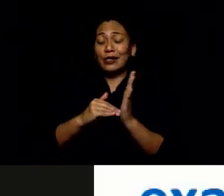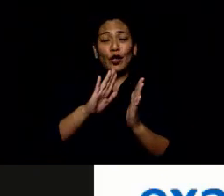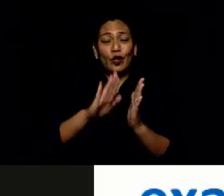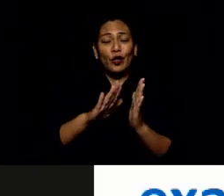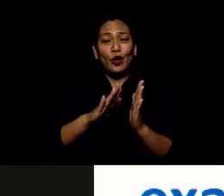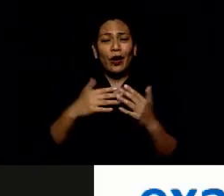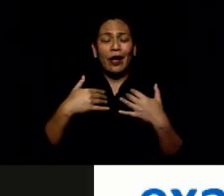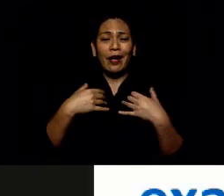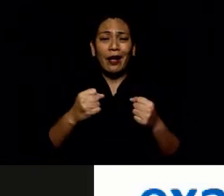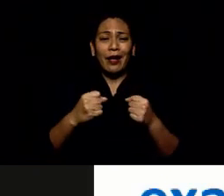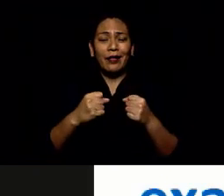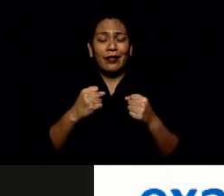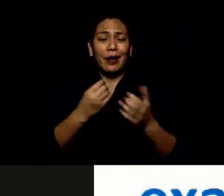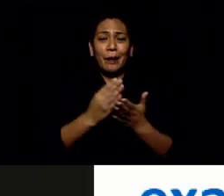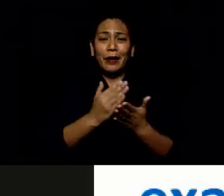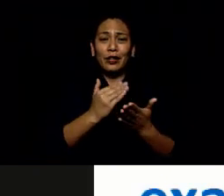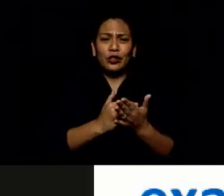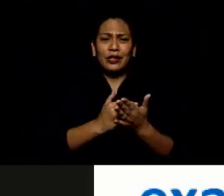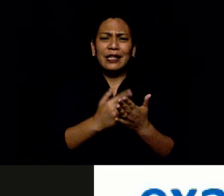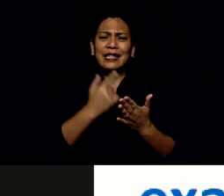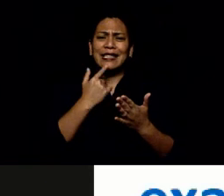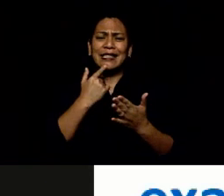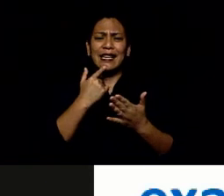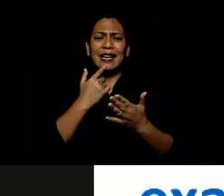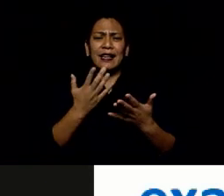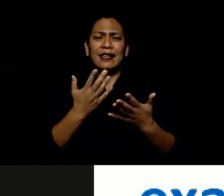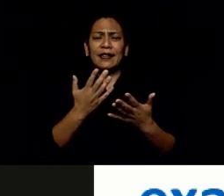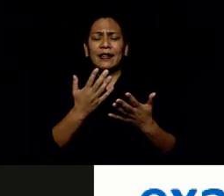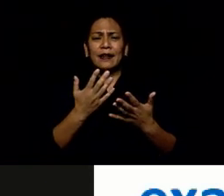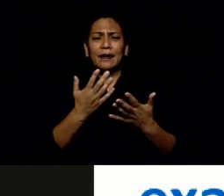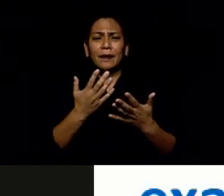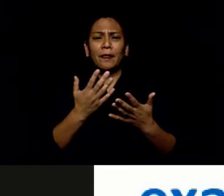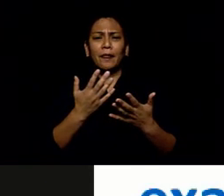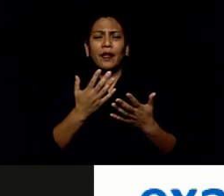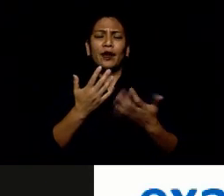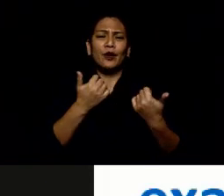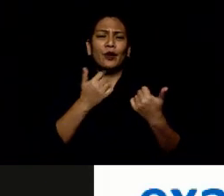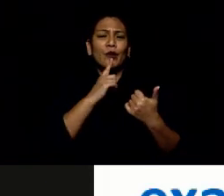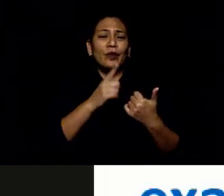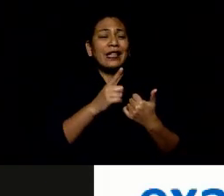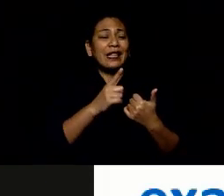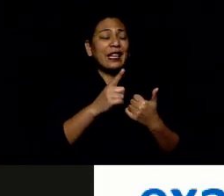away from, um, from trying to have an ever bigger economy.